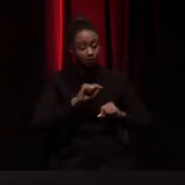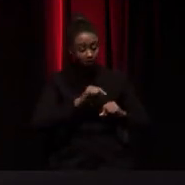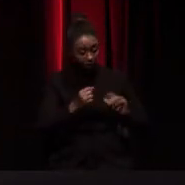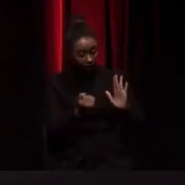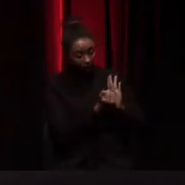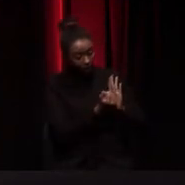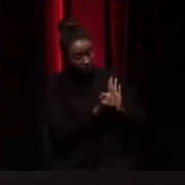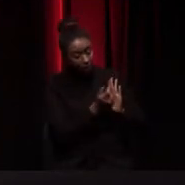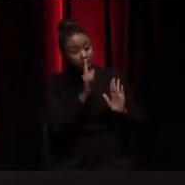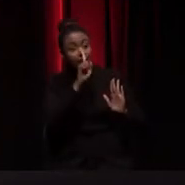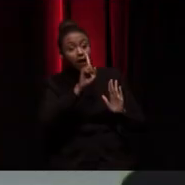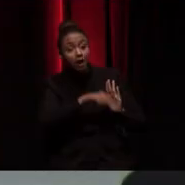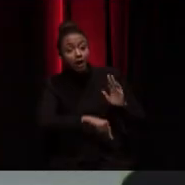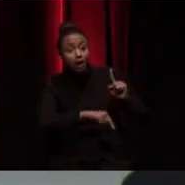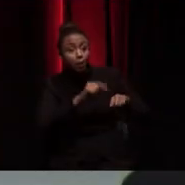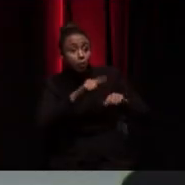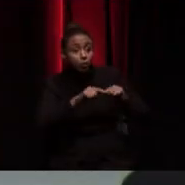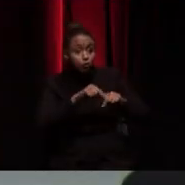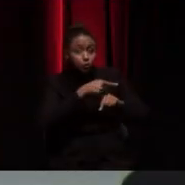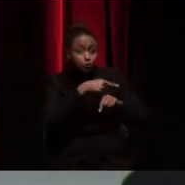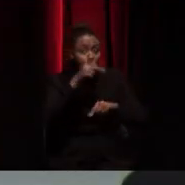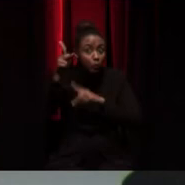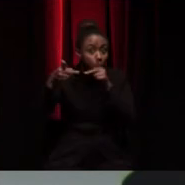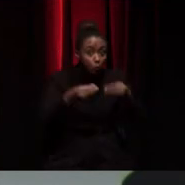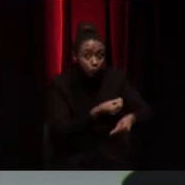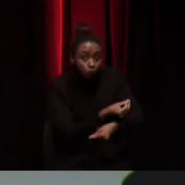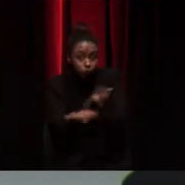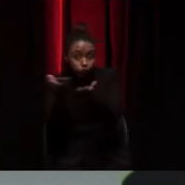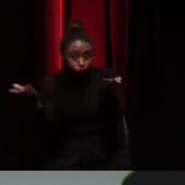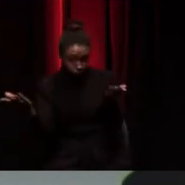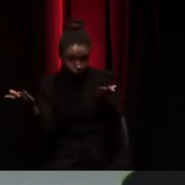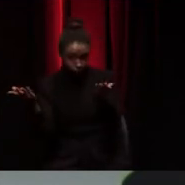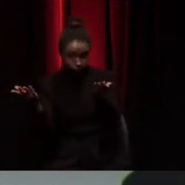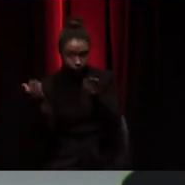that you will be offering your consumers. So,